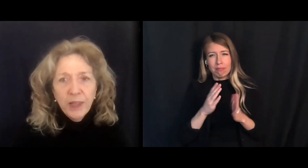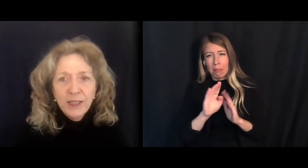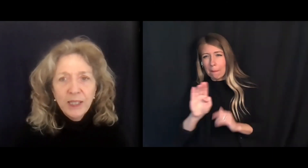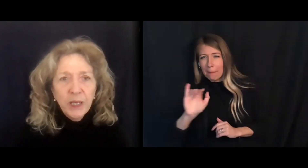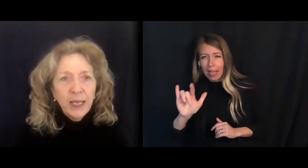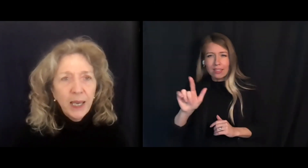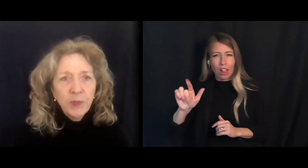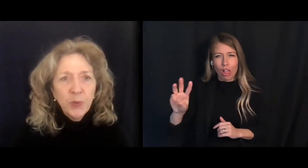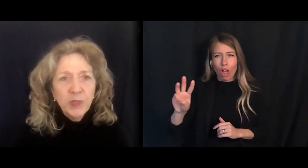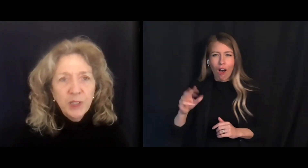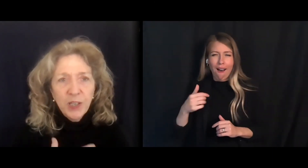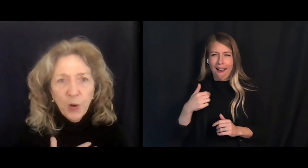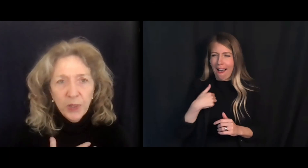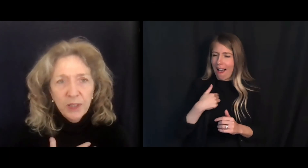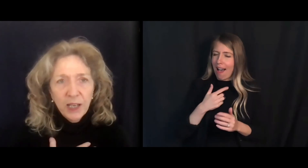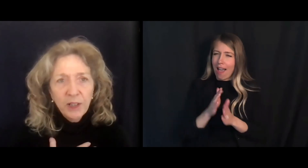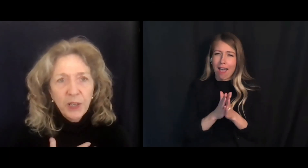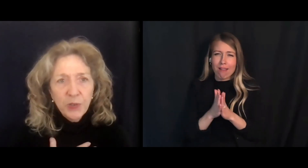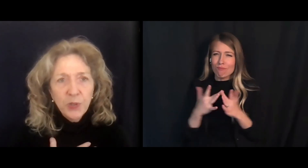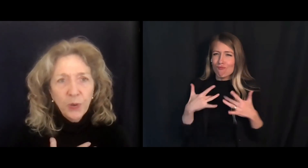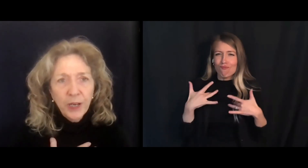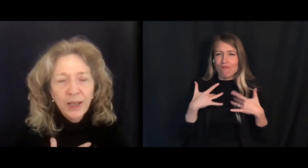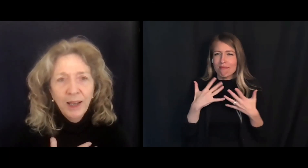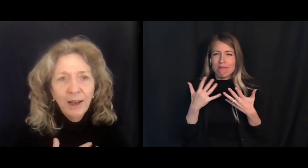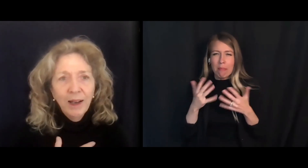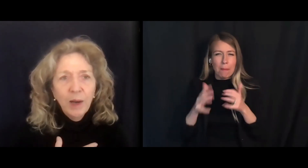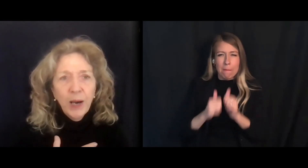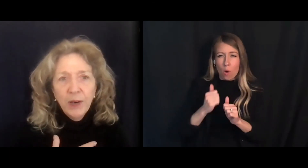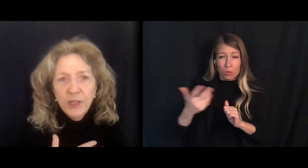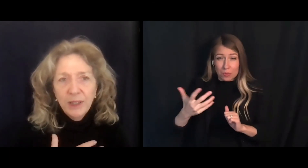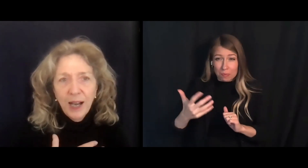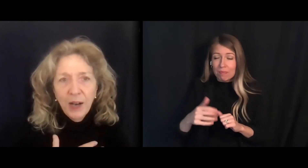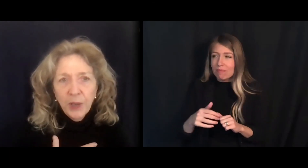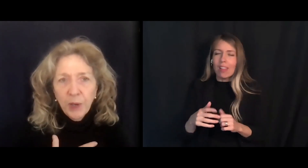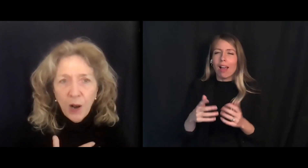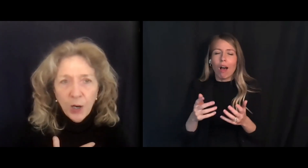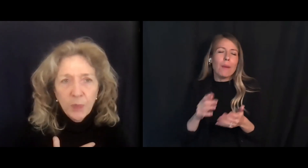that somebody came to us, telling their story about how they were harmed,